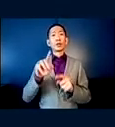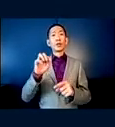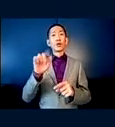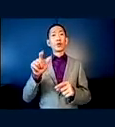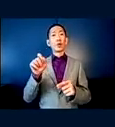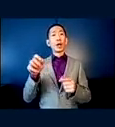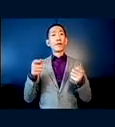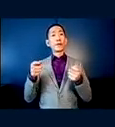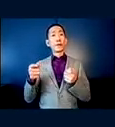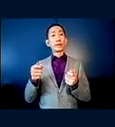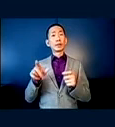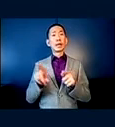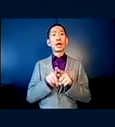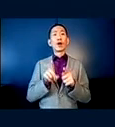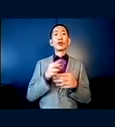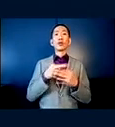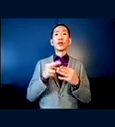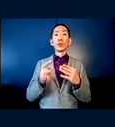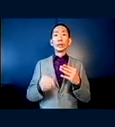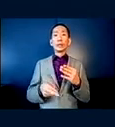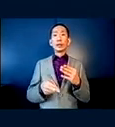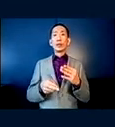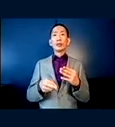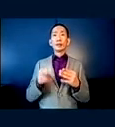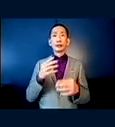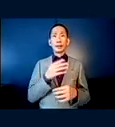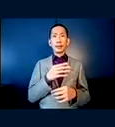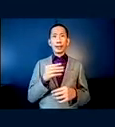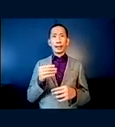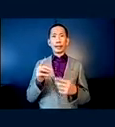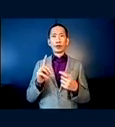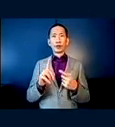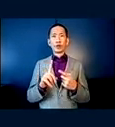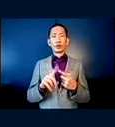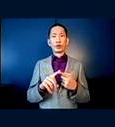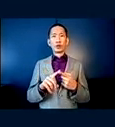ADOPTION OF BOTH METHOD AS A